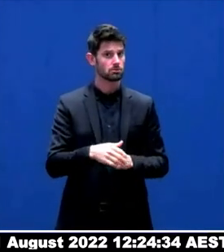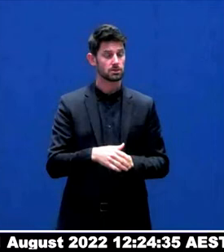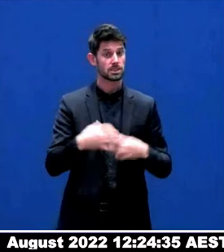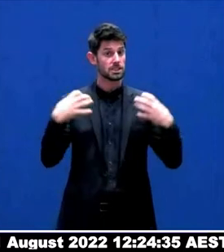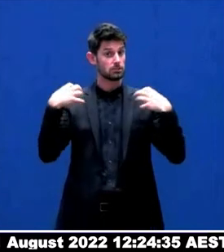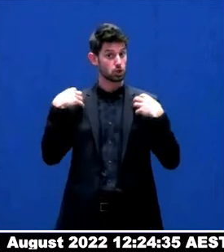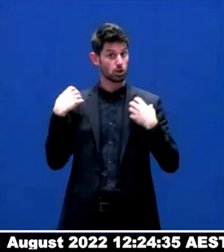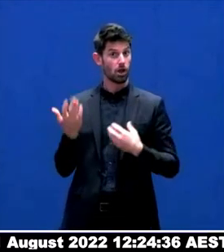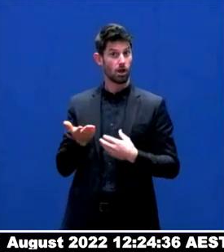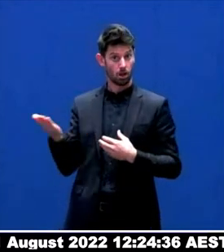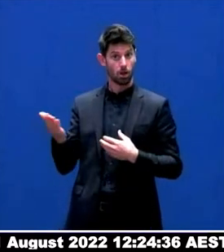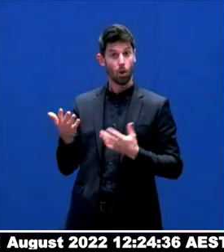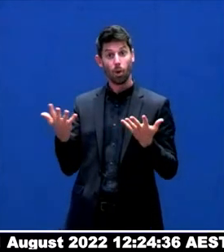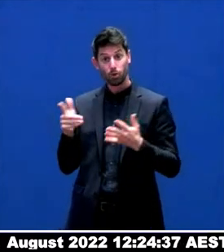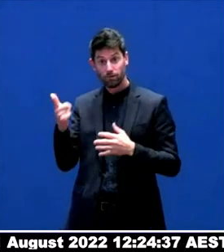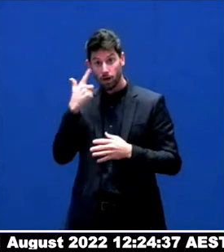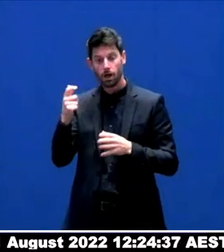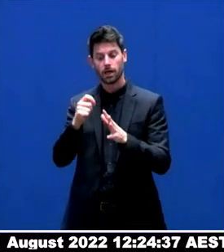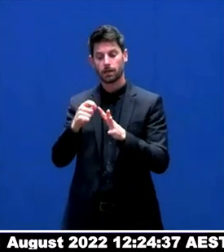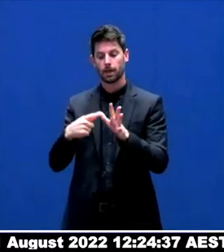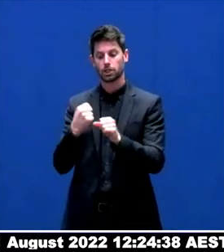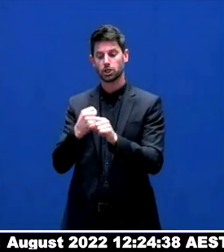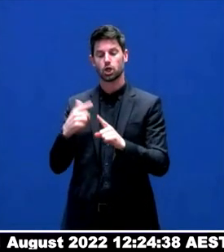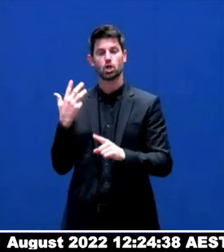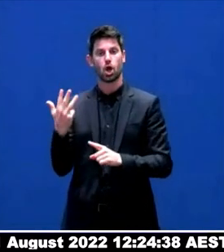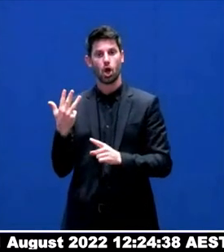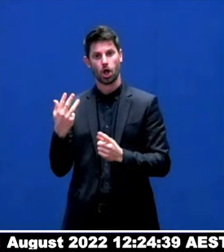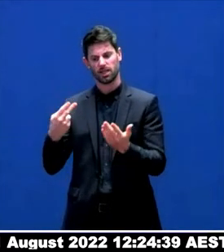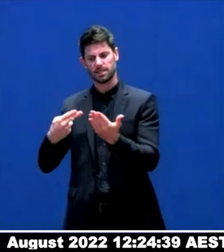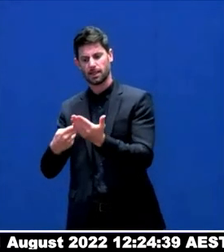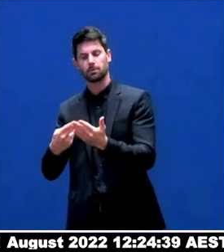have it, on page nine, so this is behind tab 20 in the volume.